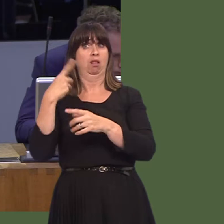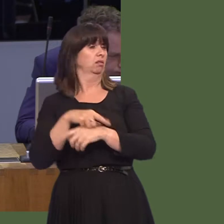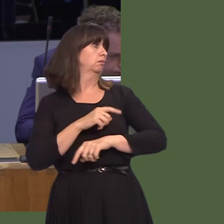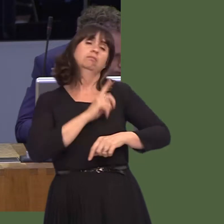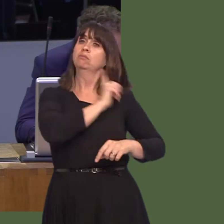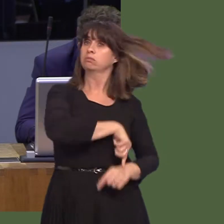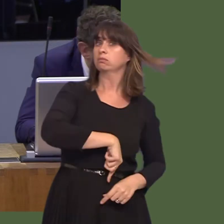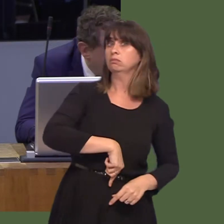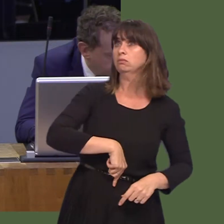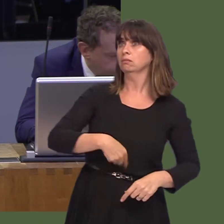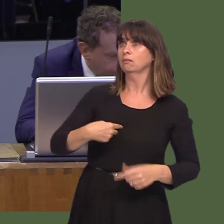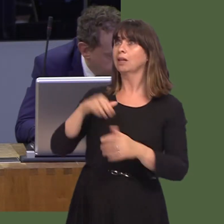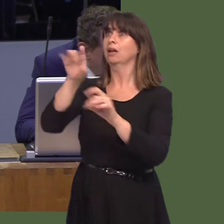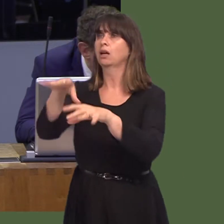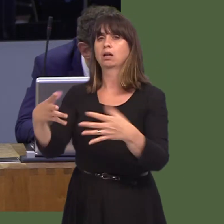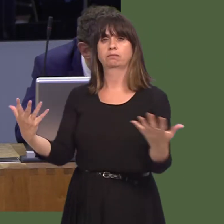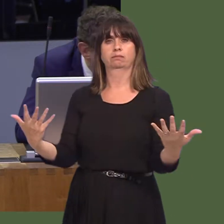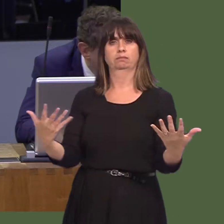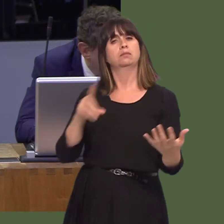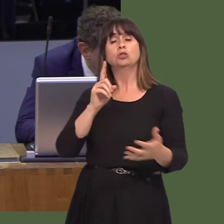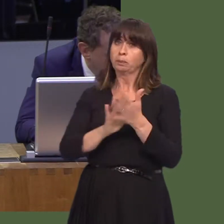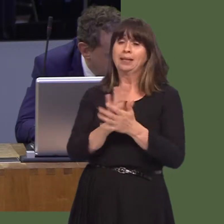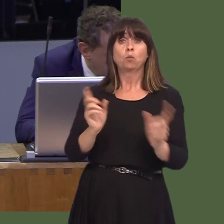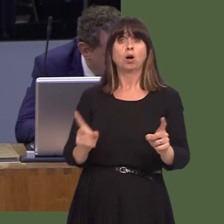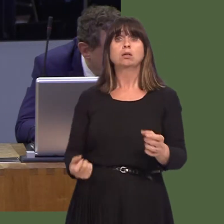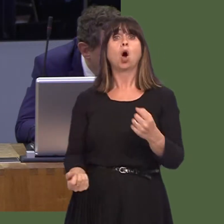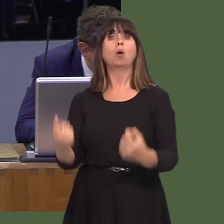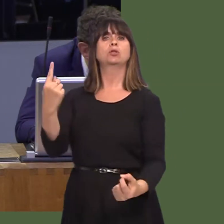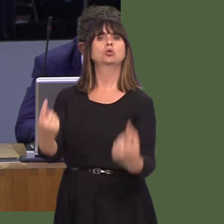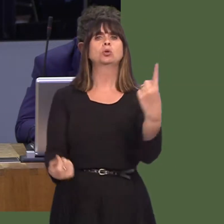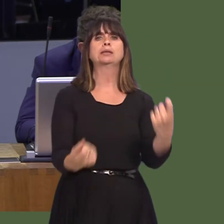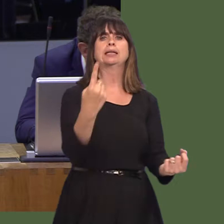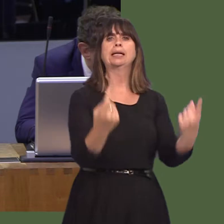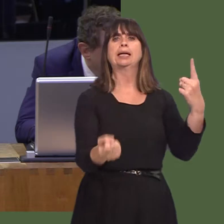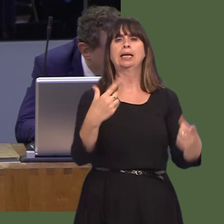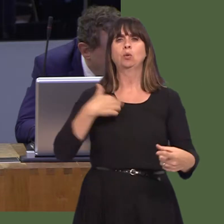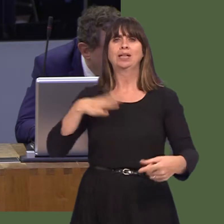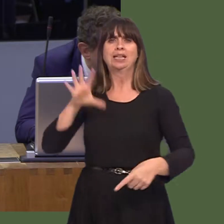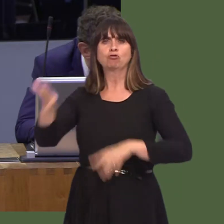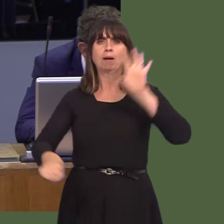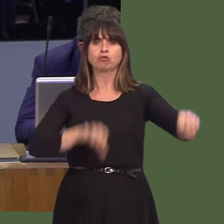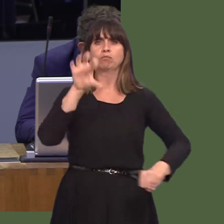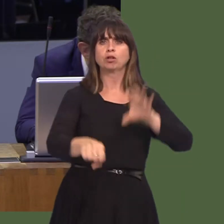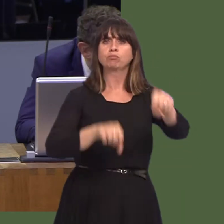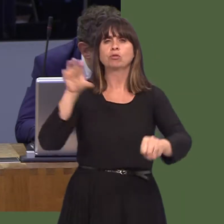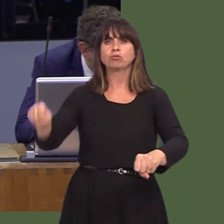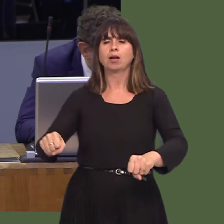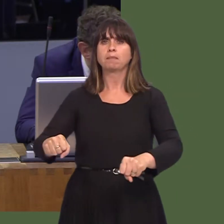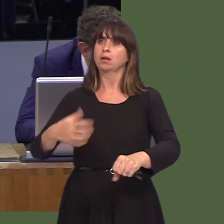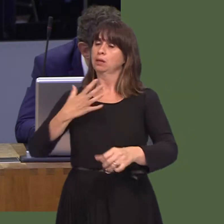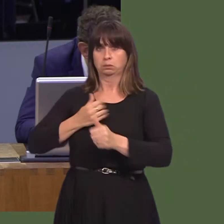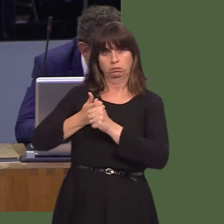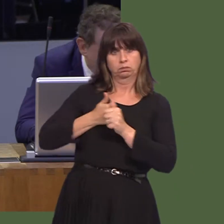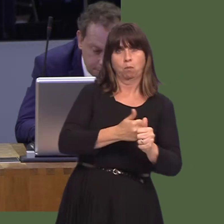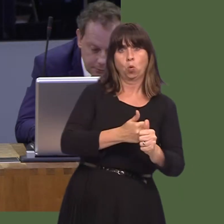on the opportunities presented by our exit from the EU: so, bespoke agriculture and conservation